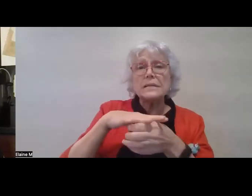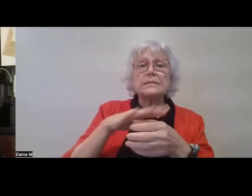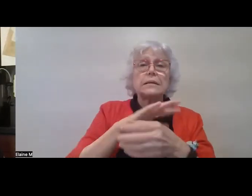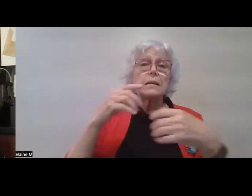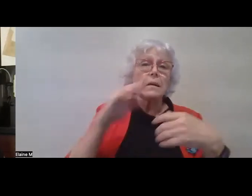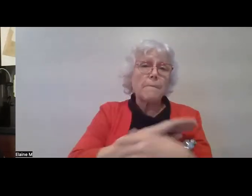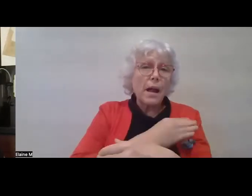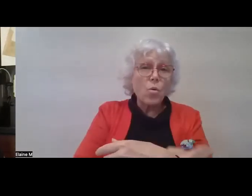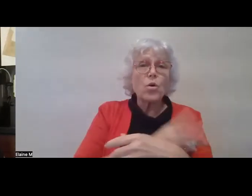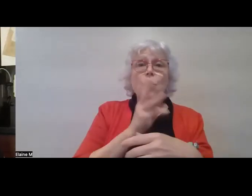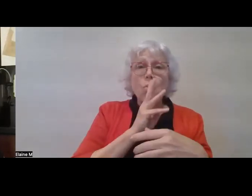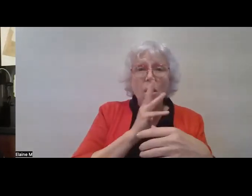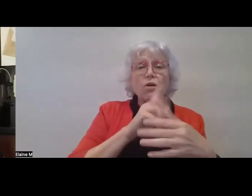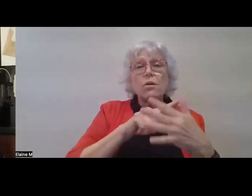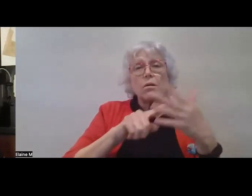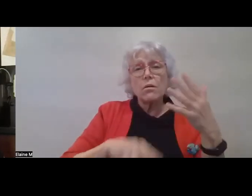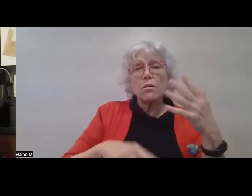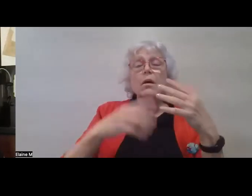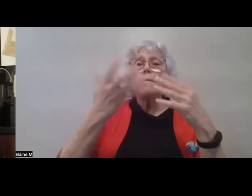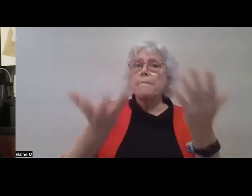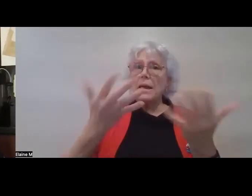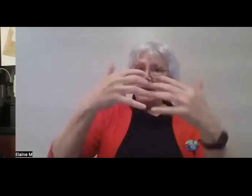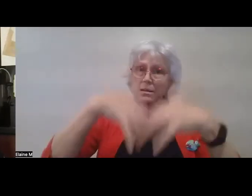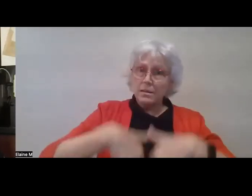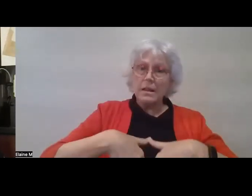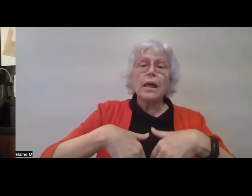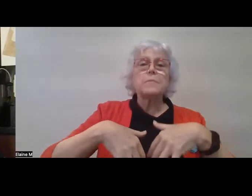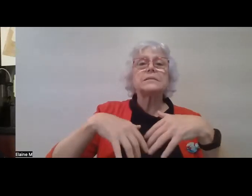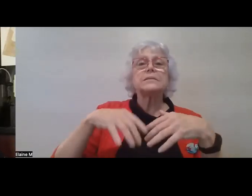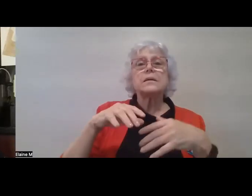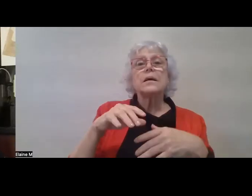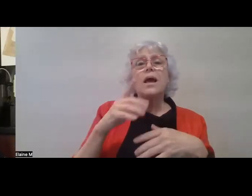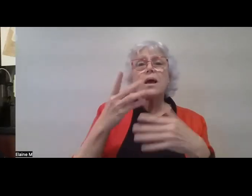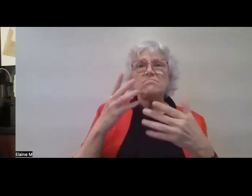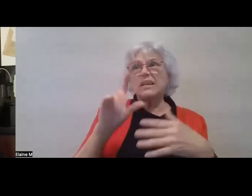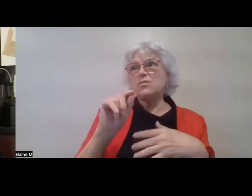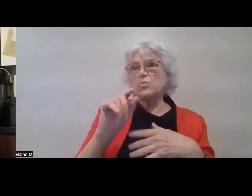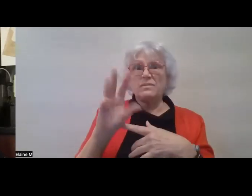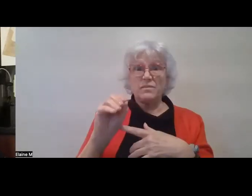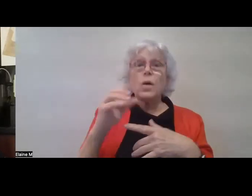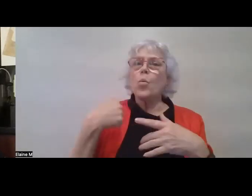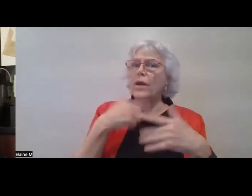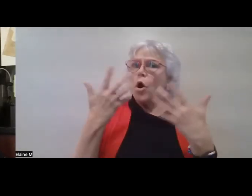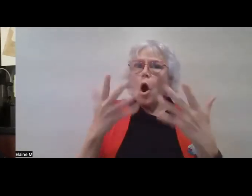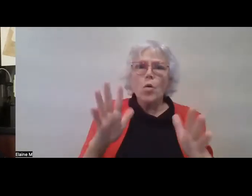collapse by midcentury. We are already seeing the collapse now, ironically, the US